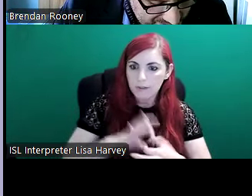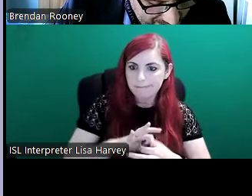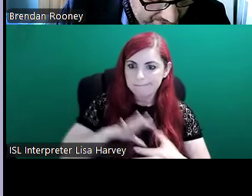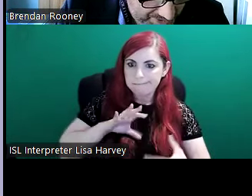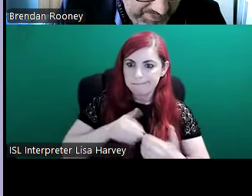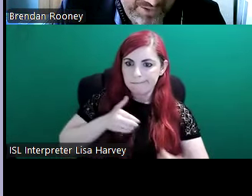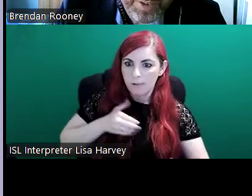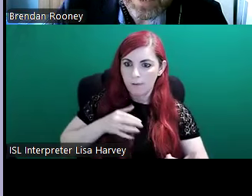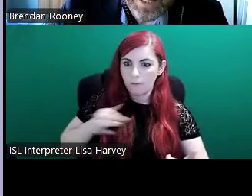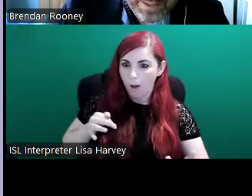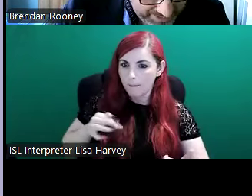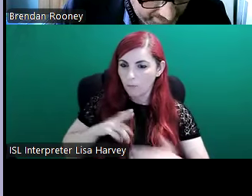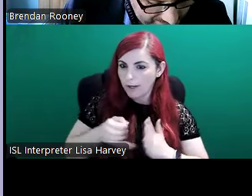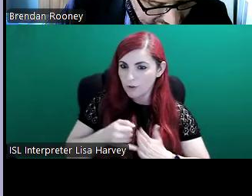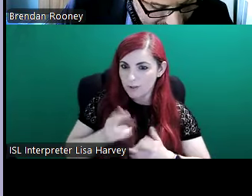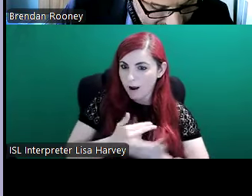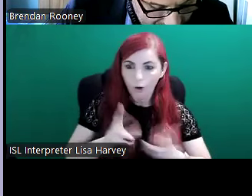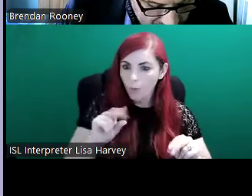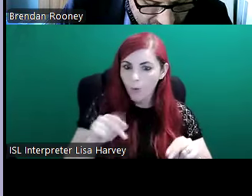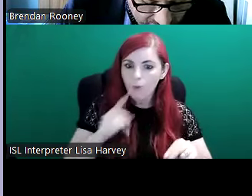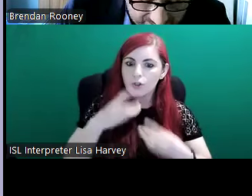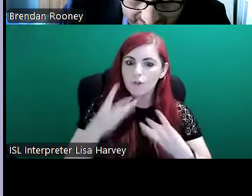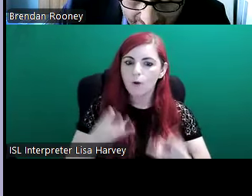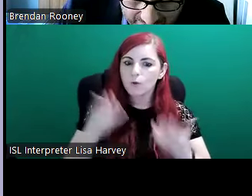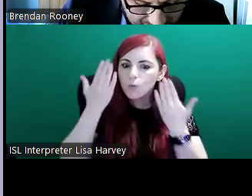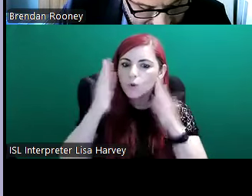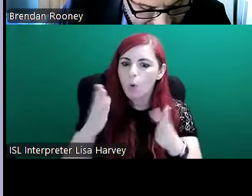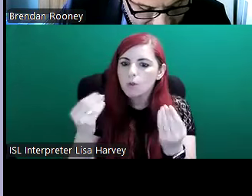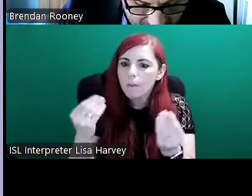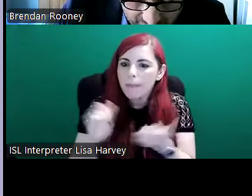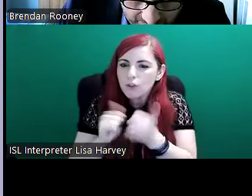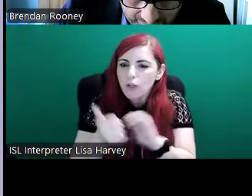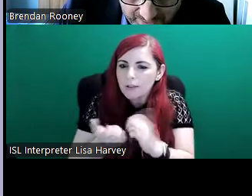to capture something transcendent in it. James White encapsulated her achievements